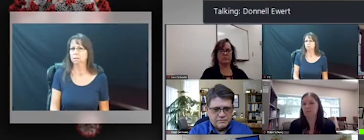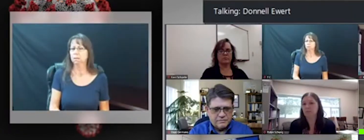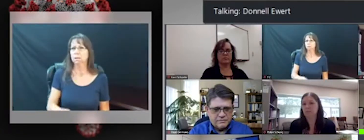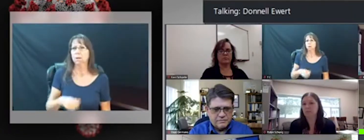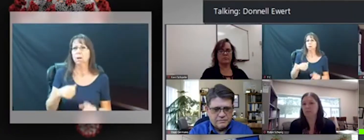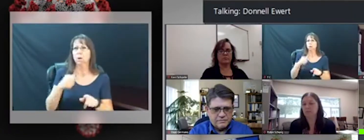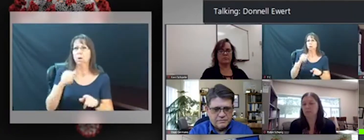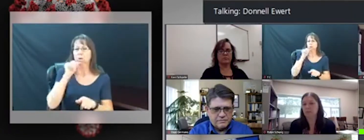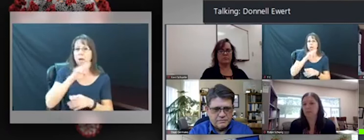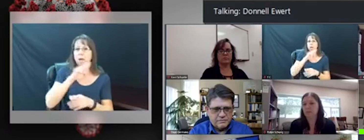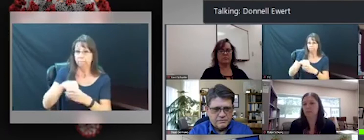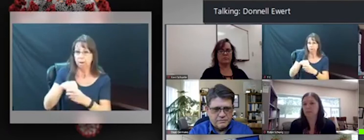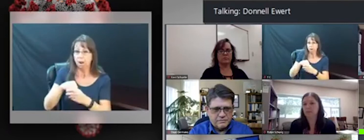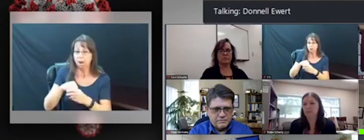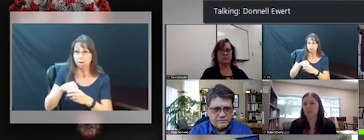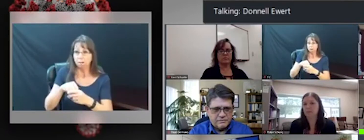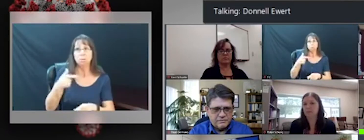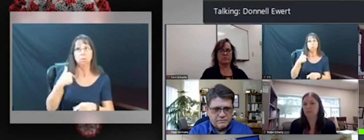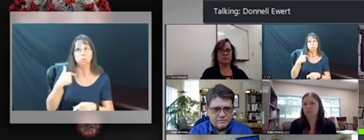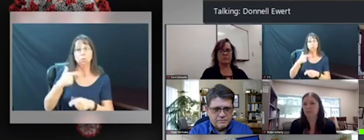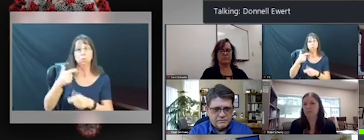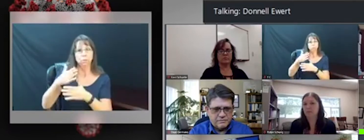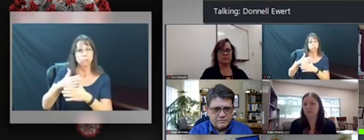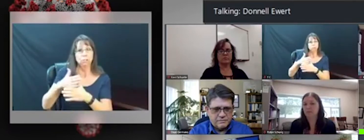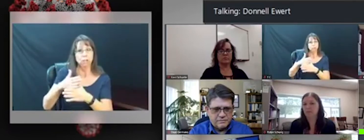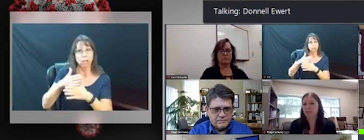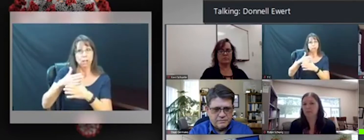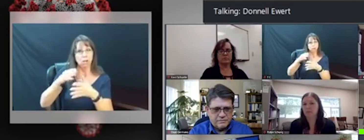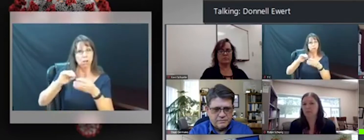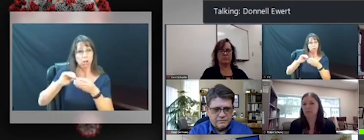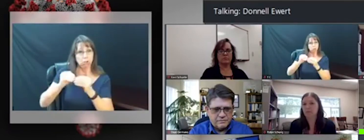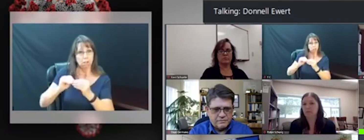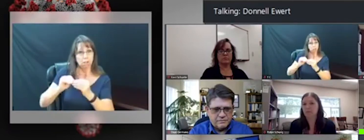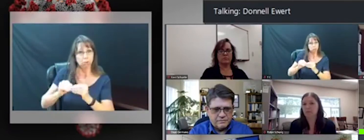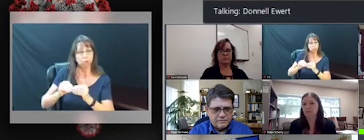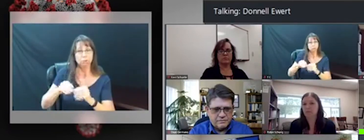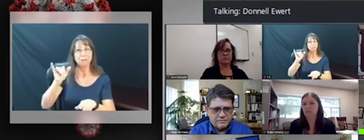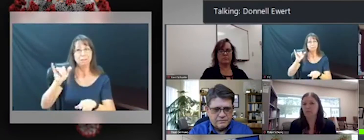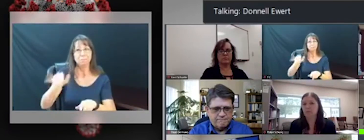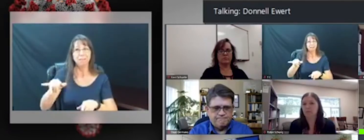and not by the county. I can say that it is a double blind randomized controlled trial,